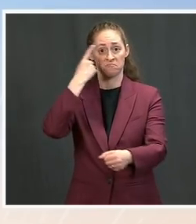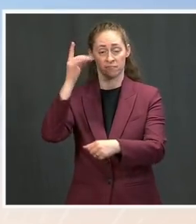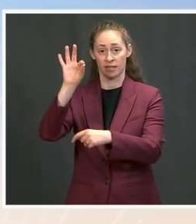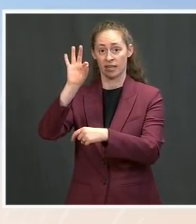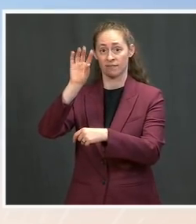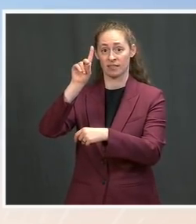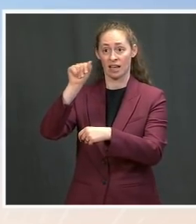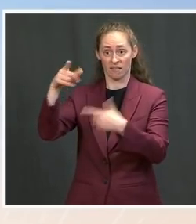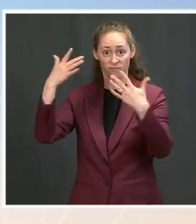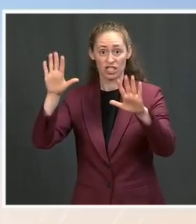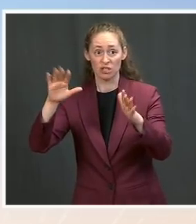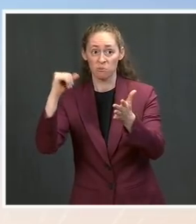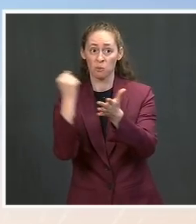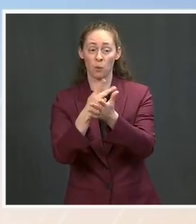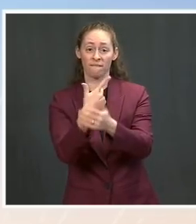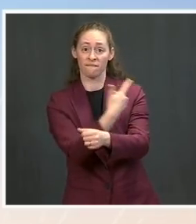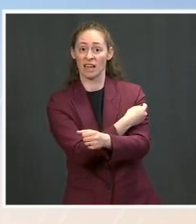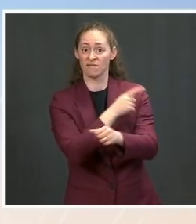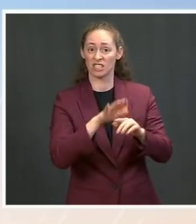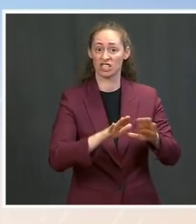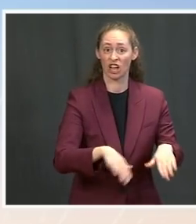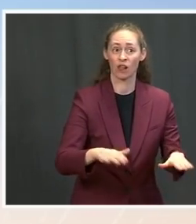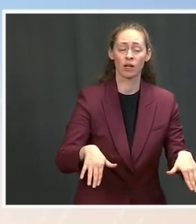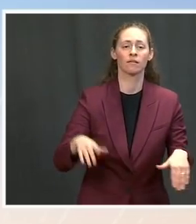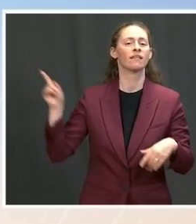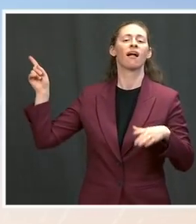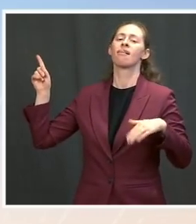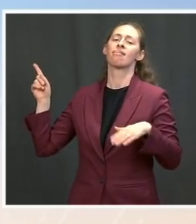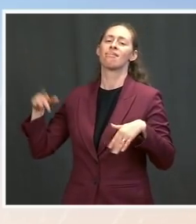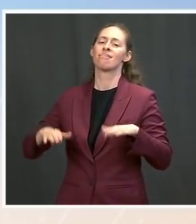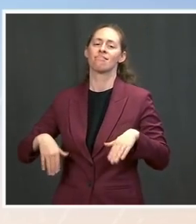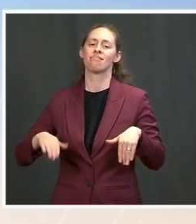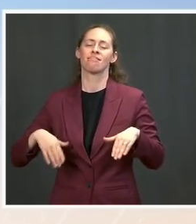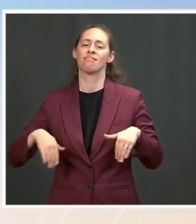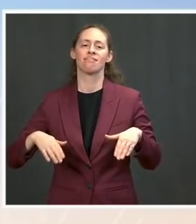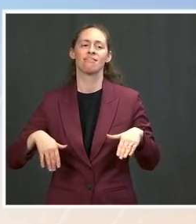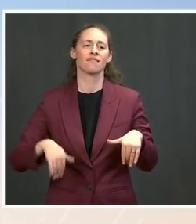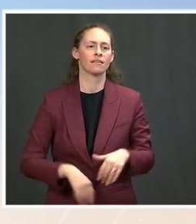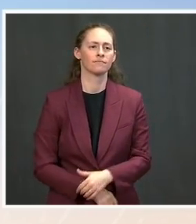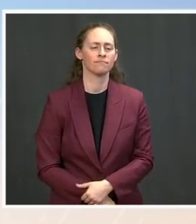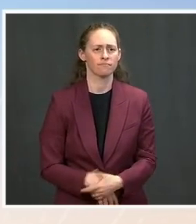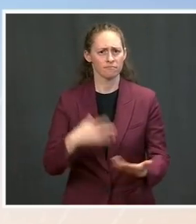Ms. Psaki: Not yet. >> The Press: Not yet. But is there anything you can tell us about how close they might be and, in the meantime,